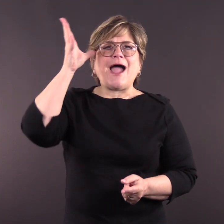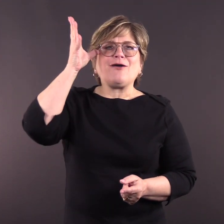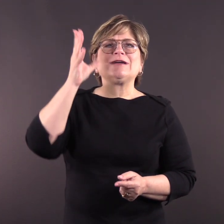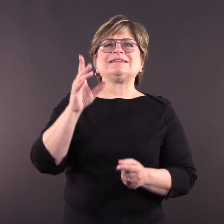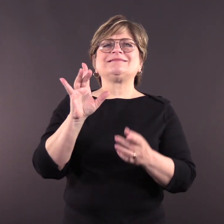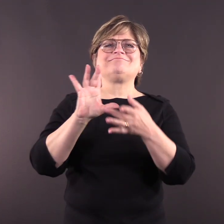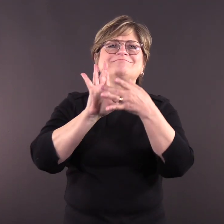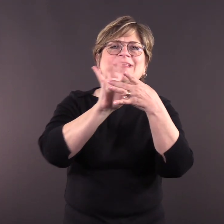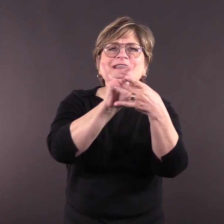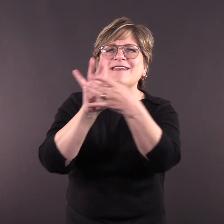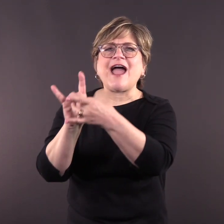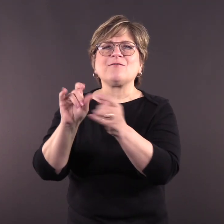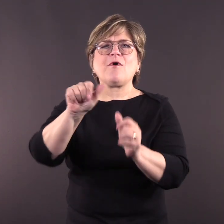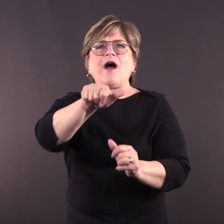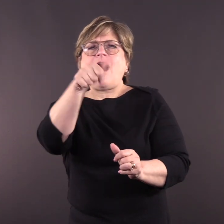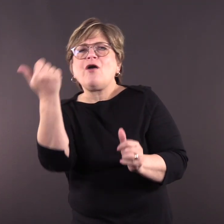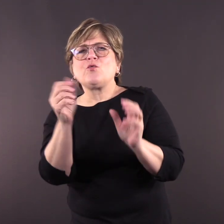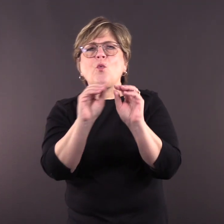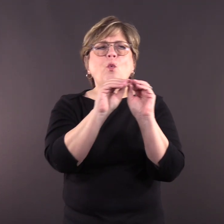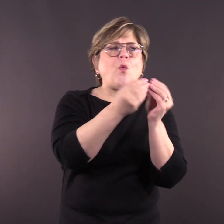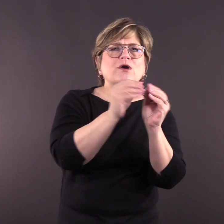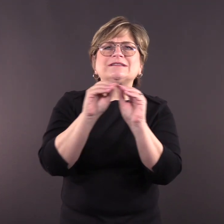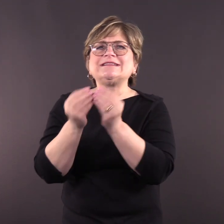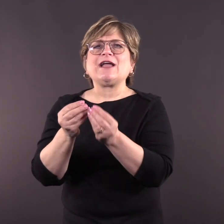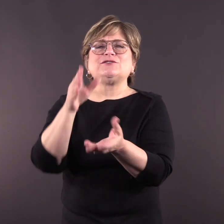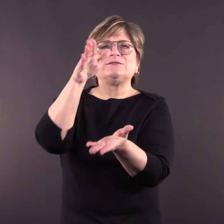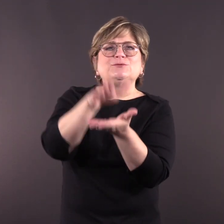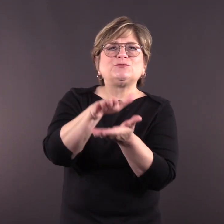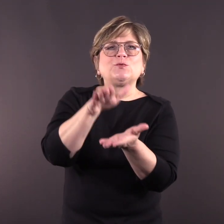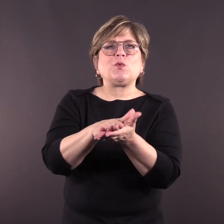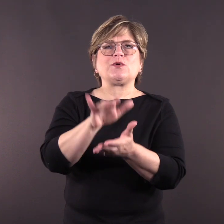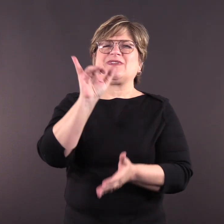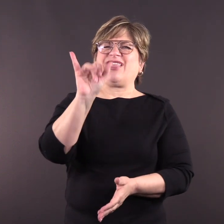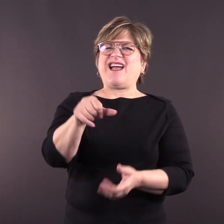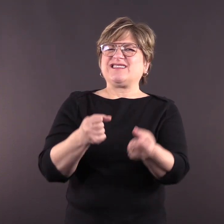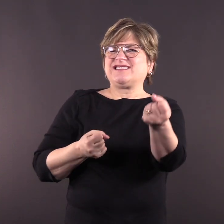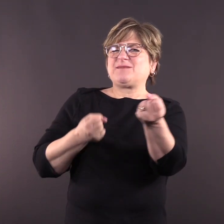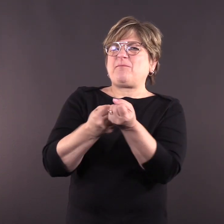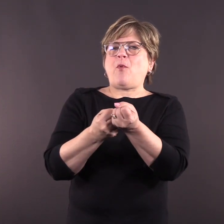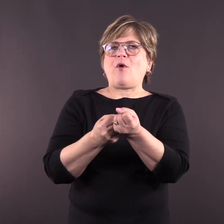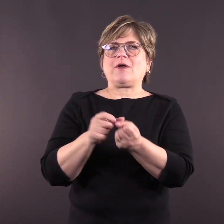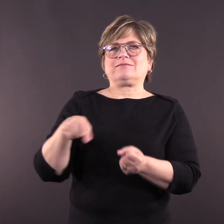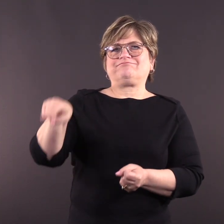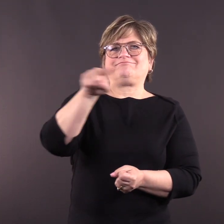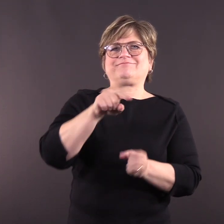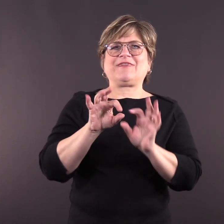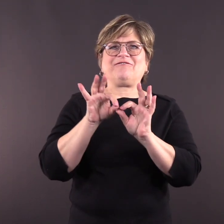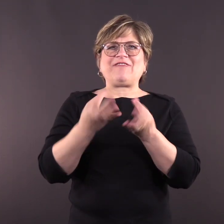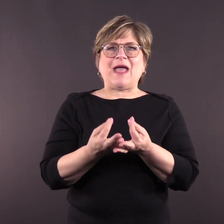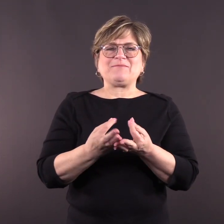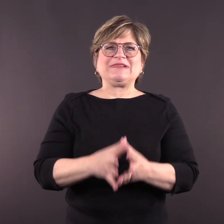connecting with other organizations and schools that support these families.